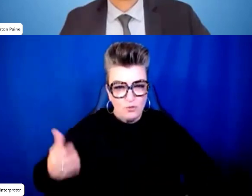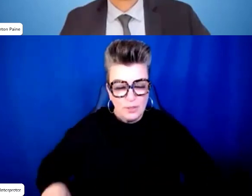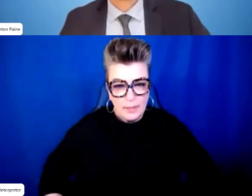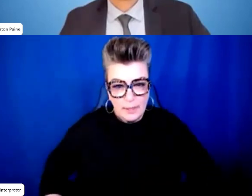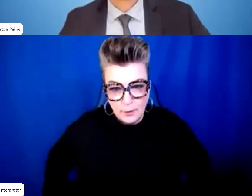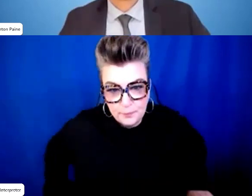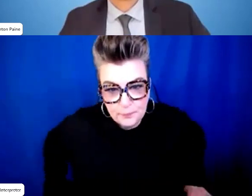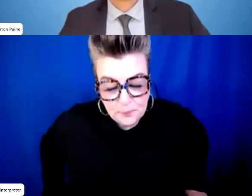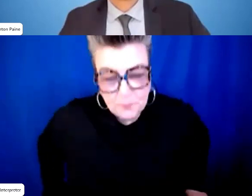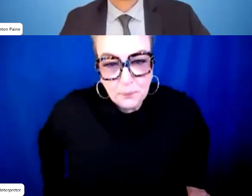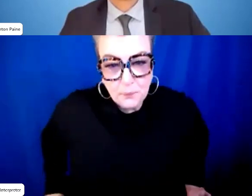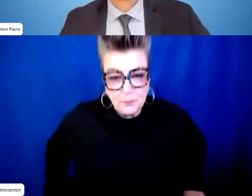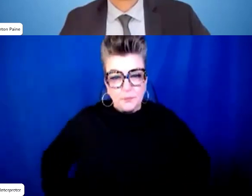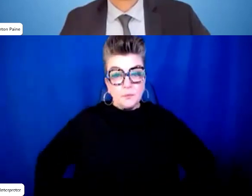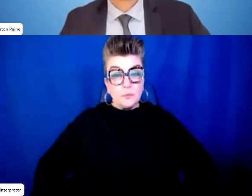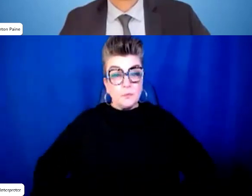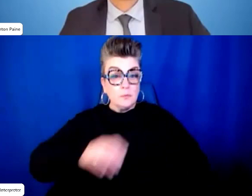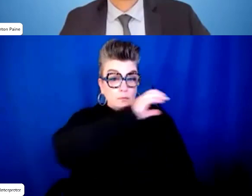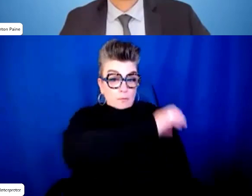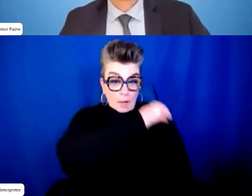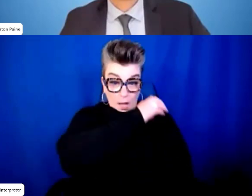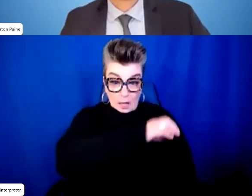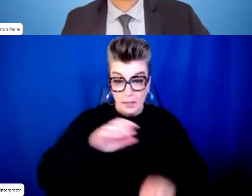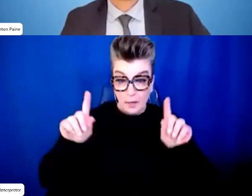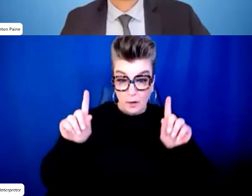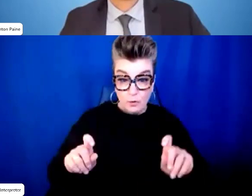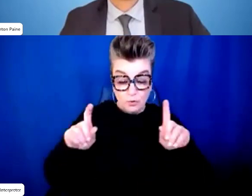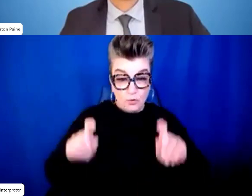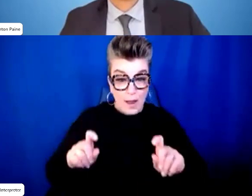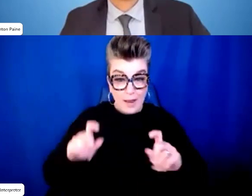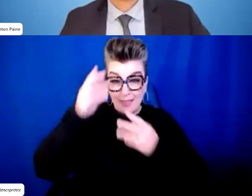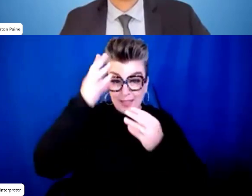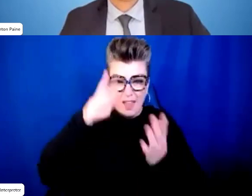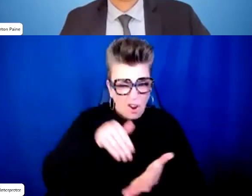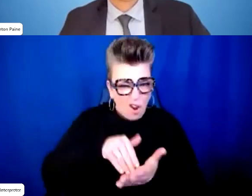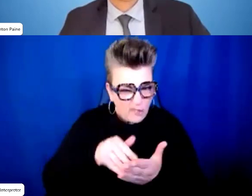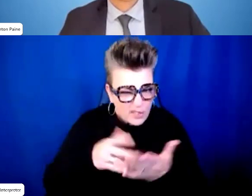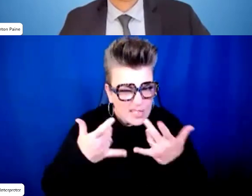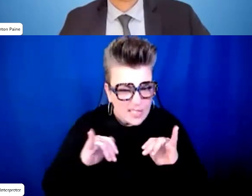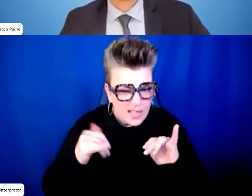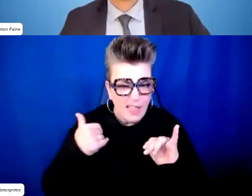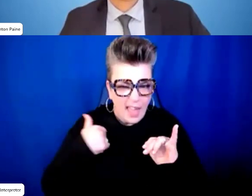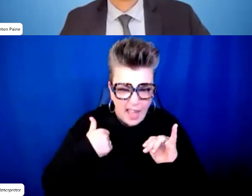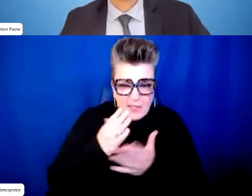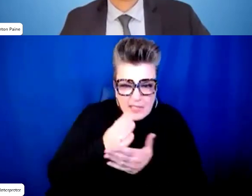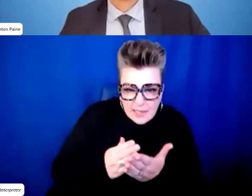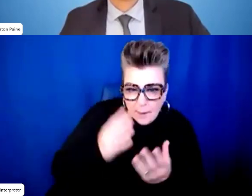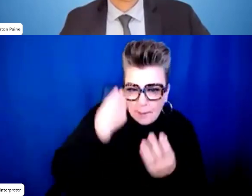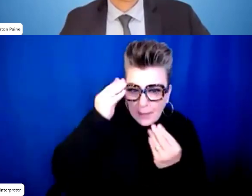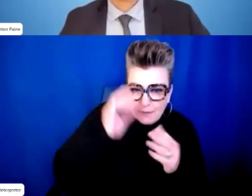Clinical trial data is often not fully de-identified. The question is, should all clinical data be shared under controlled access?